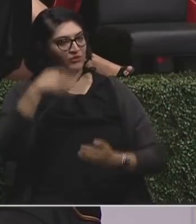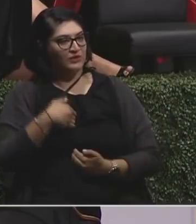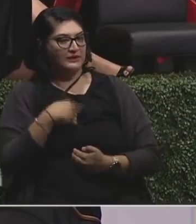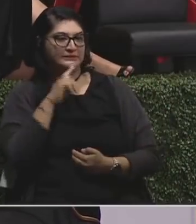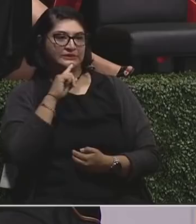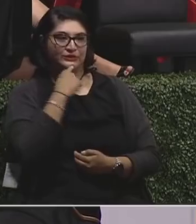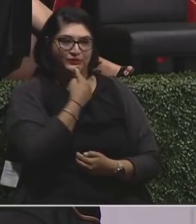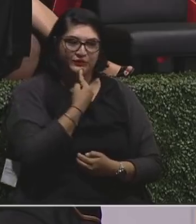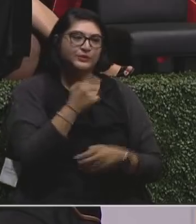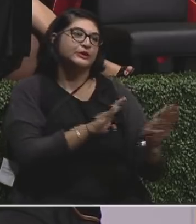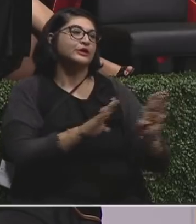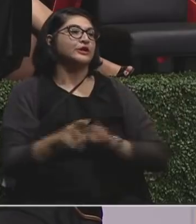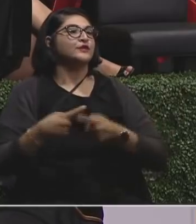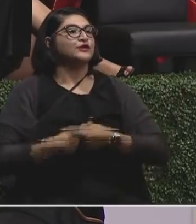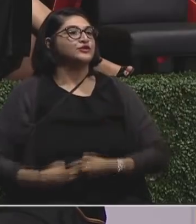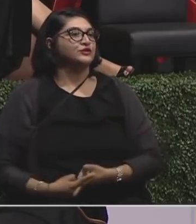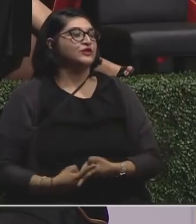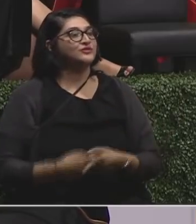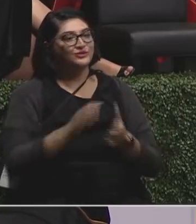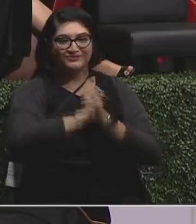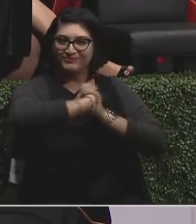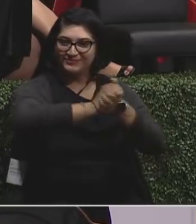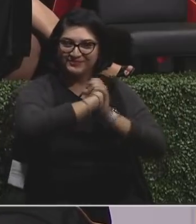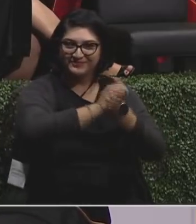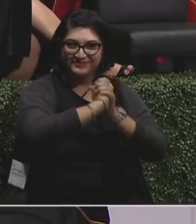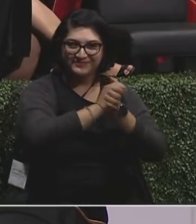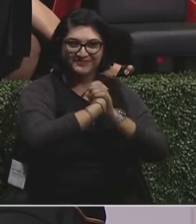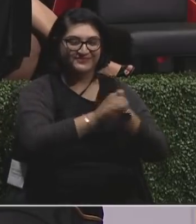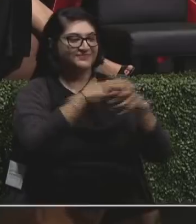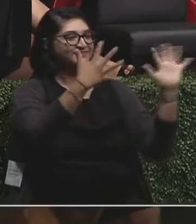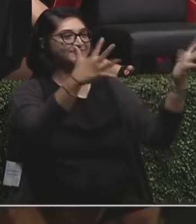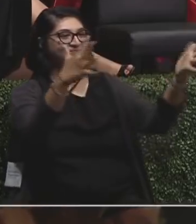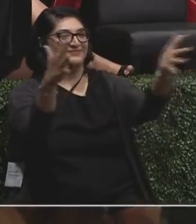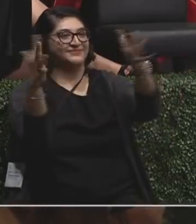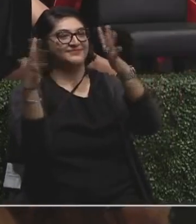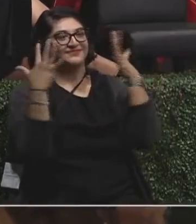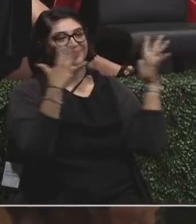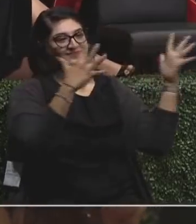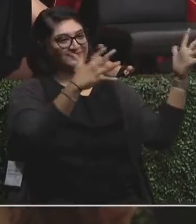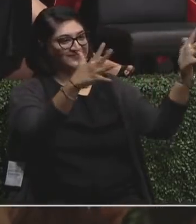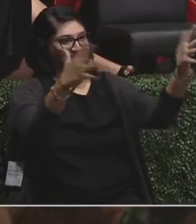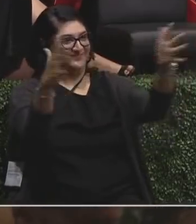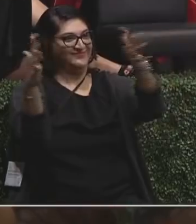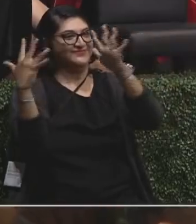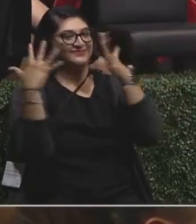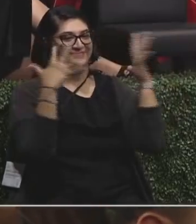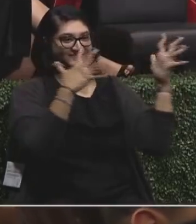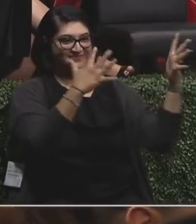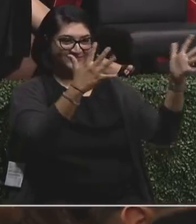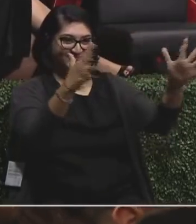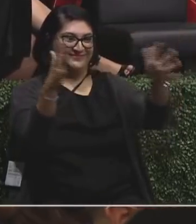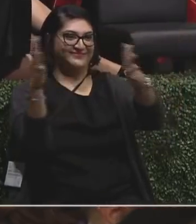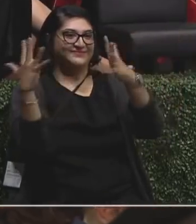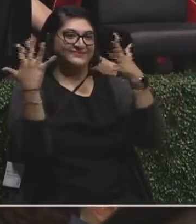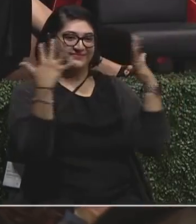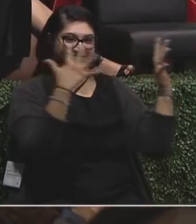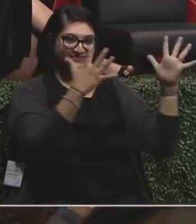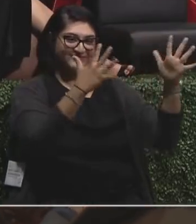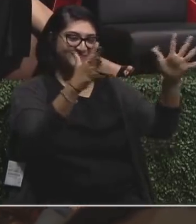HER GOAL IS TO OPEN A TRANSITIONAL DAY FACILITY FOR ADULTS WITH AUTISM AND SEVERE BEHAVIORAL ISSUES. CONGRATULATIONS, GWENDOLYN.